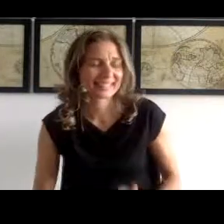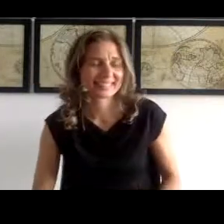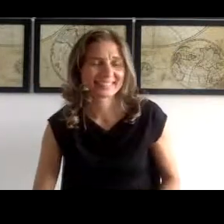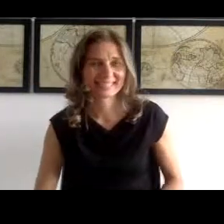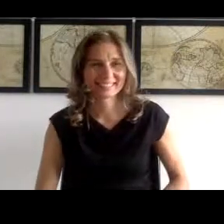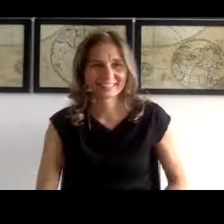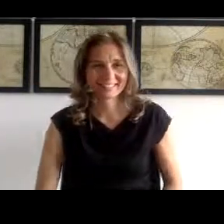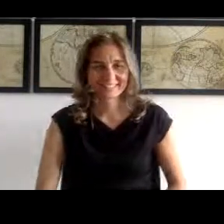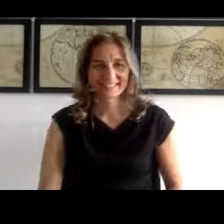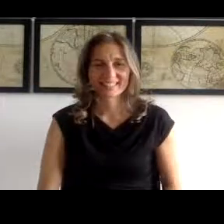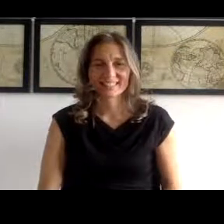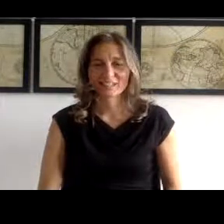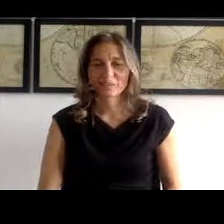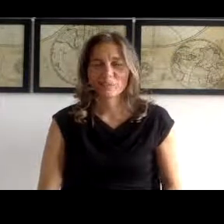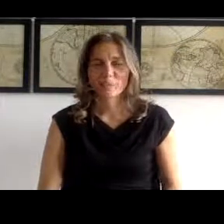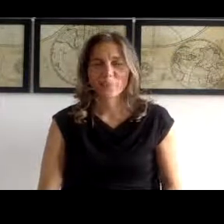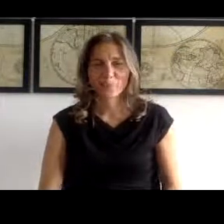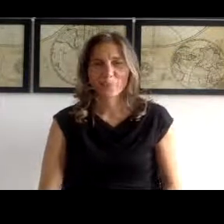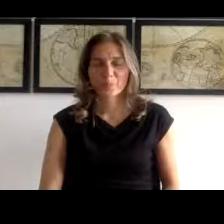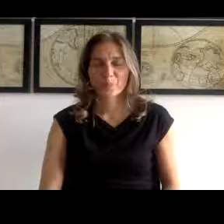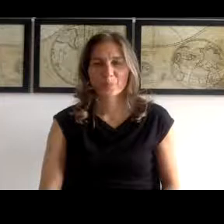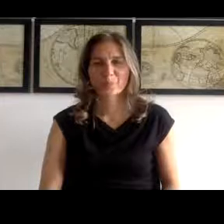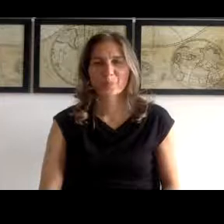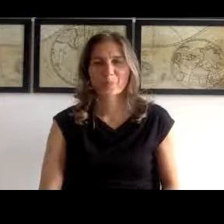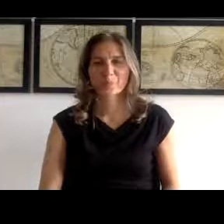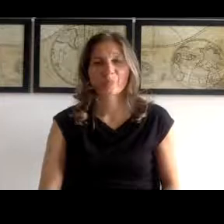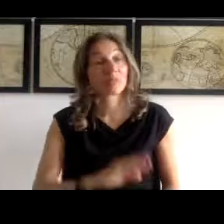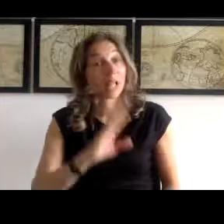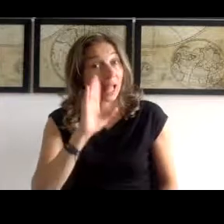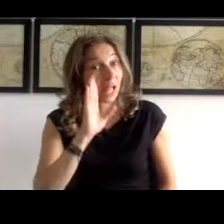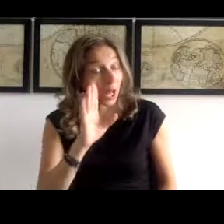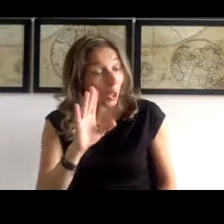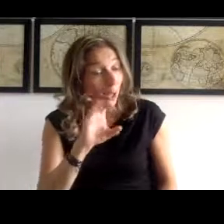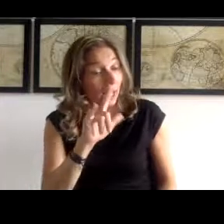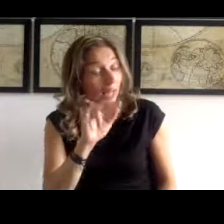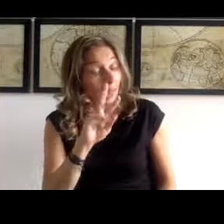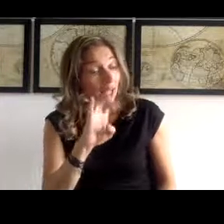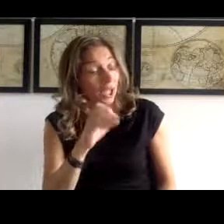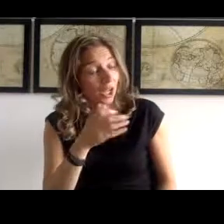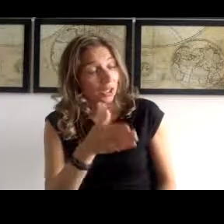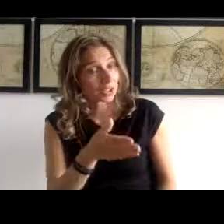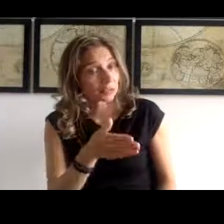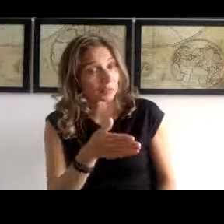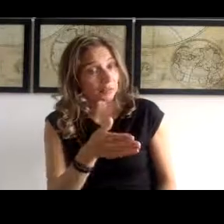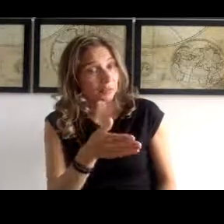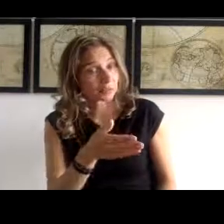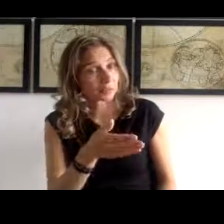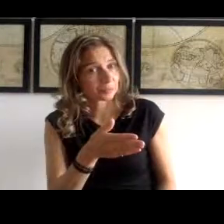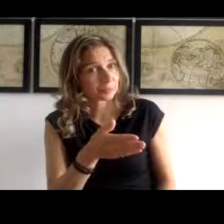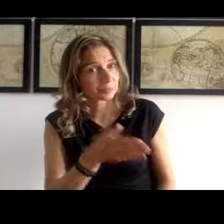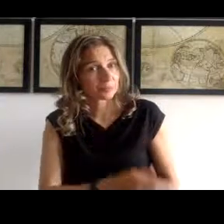about this in the future. I leave you here, with also the different hashtags and Twitter accounts.